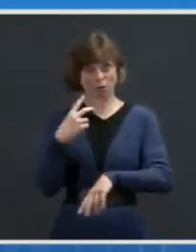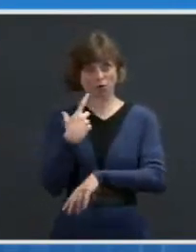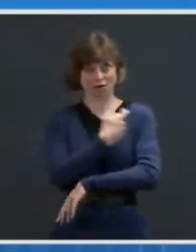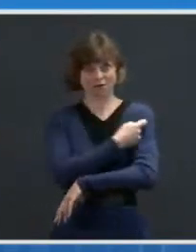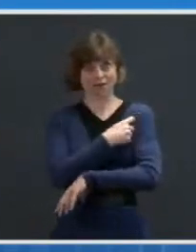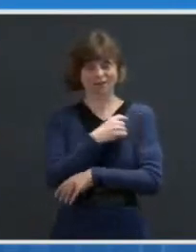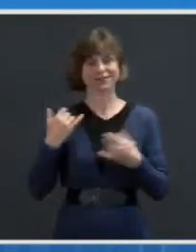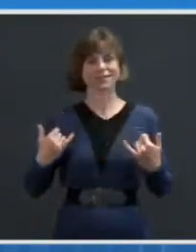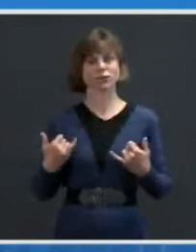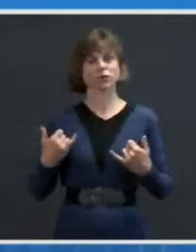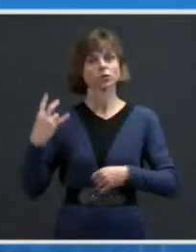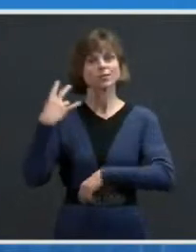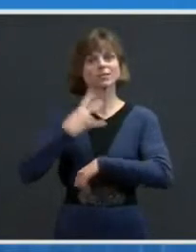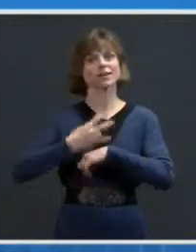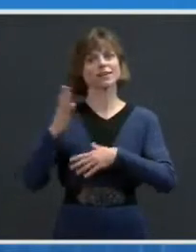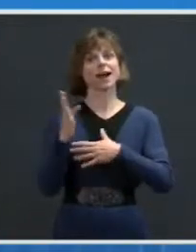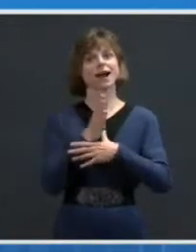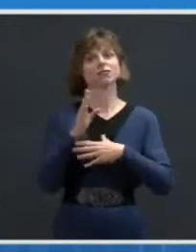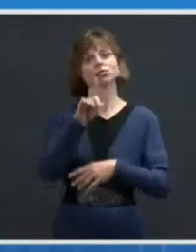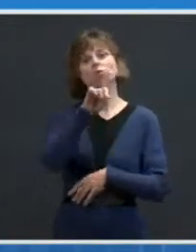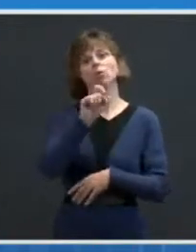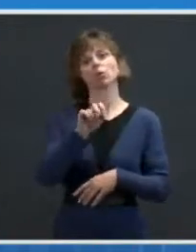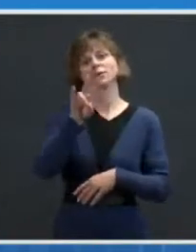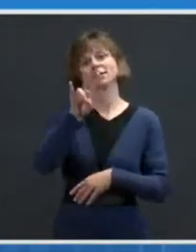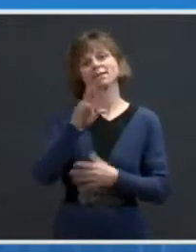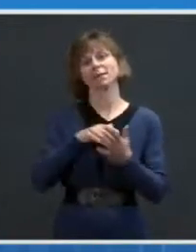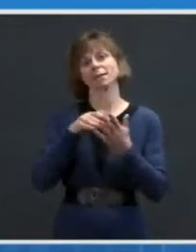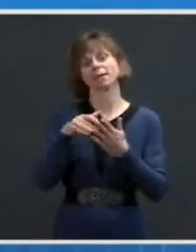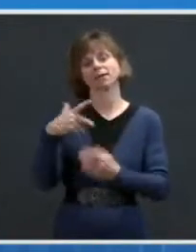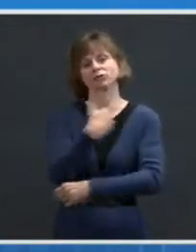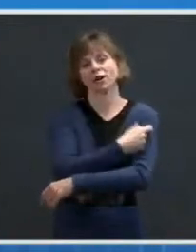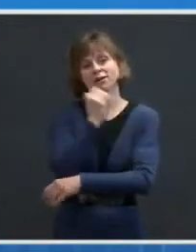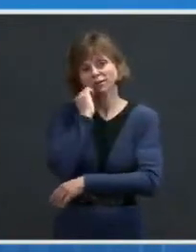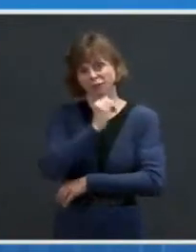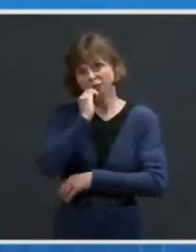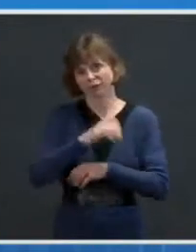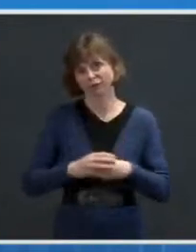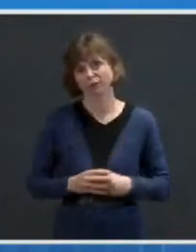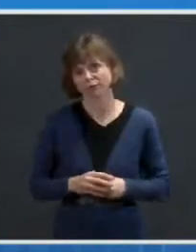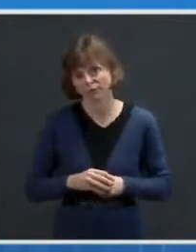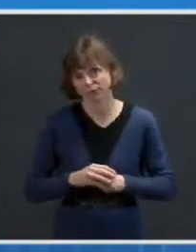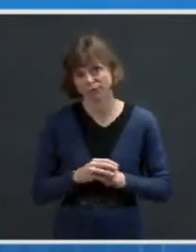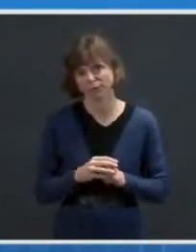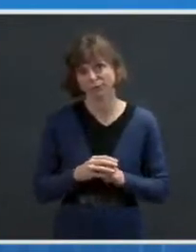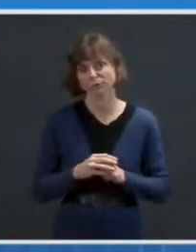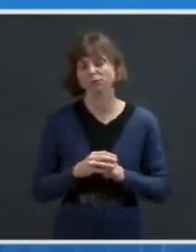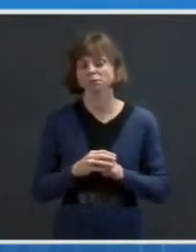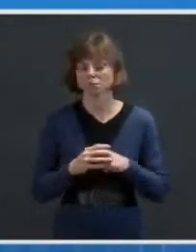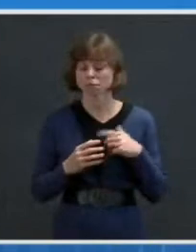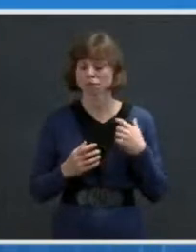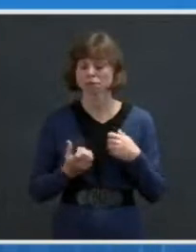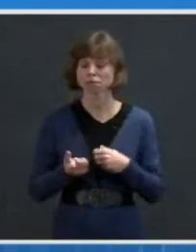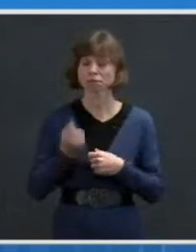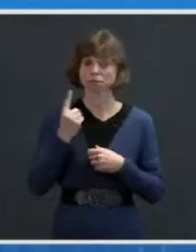ADMINISTERED. AS YOU CAN SEE ON THE WAKELY VACCINATION REPORT, THE CURRENT